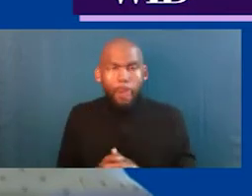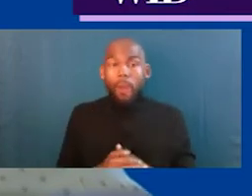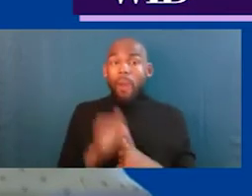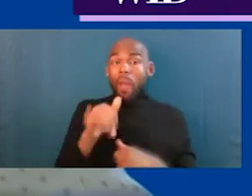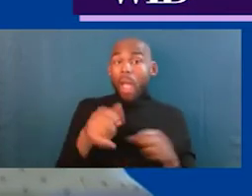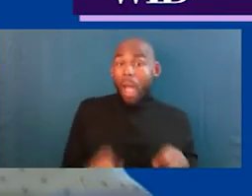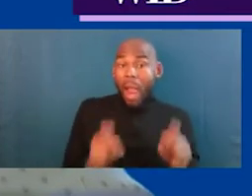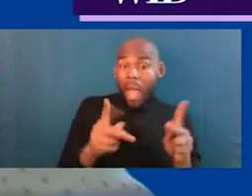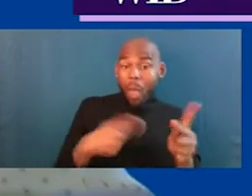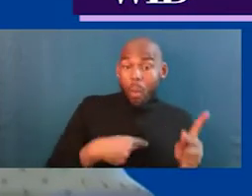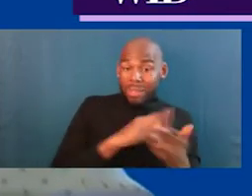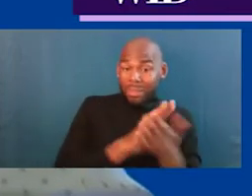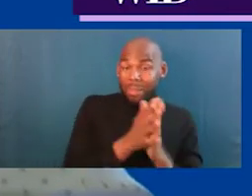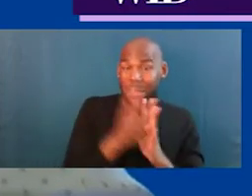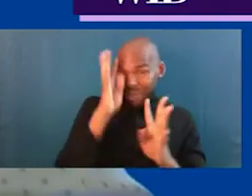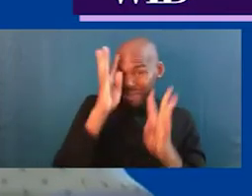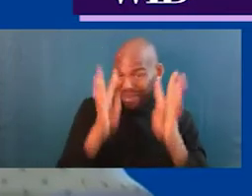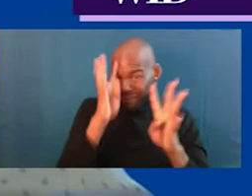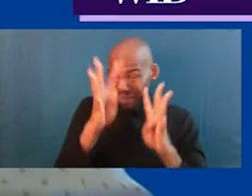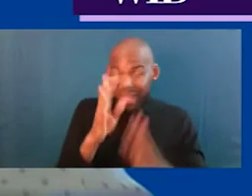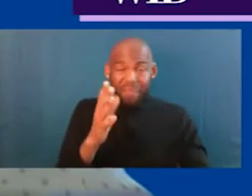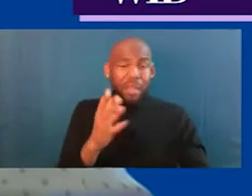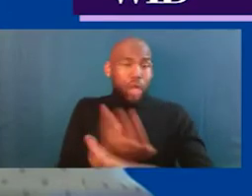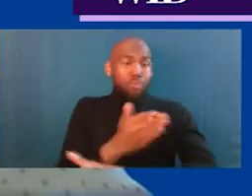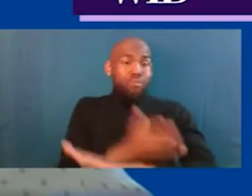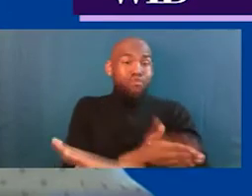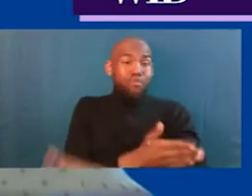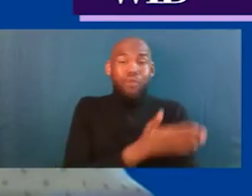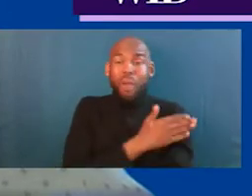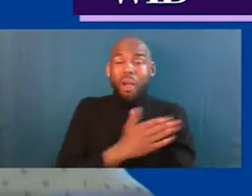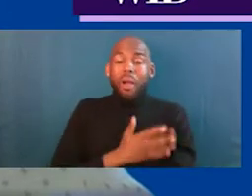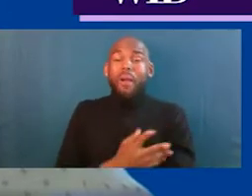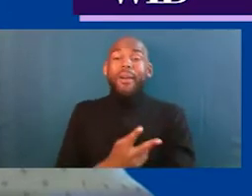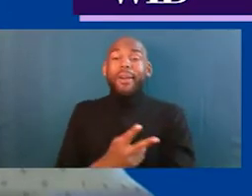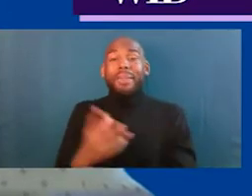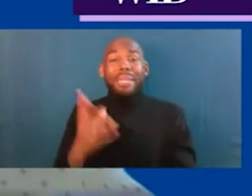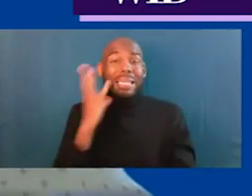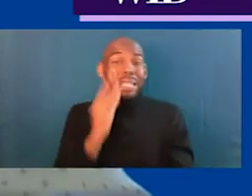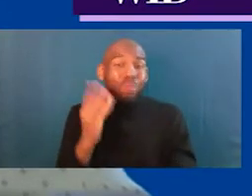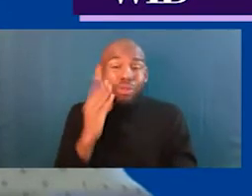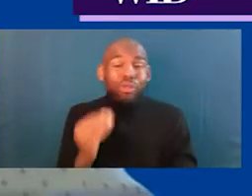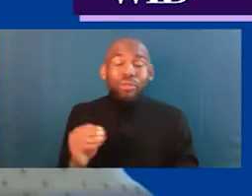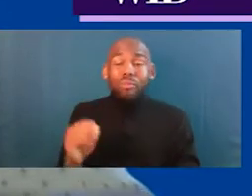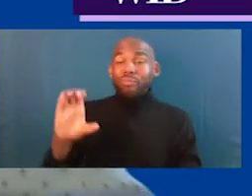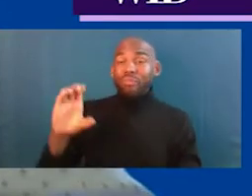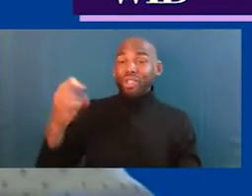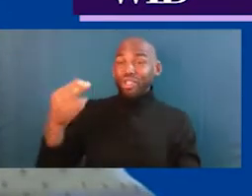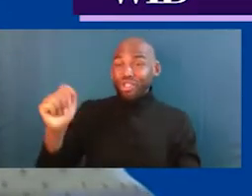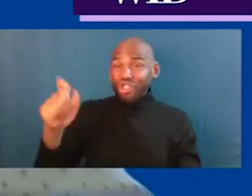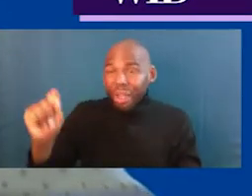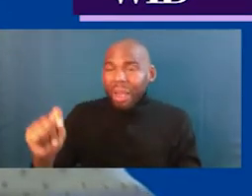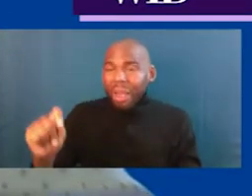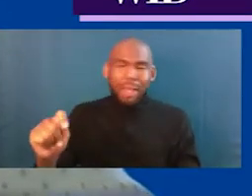allows us to be innovative and focus on improving our voice experience, chat, and other innovative